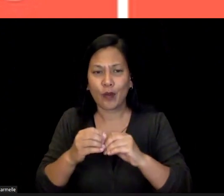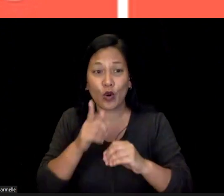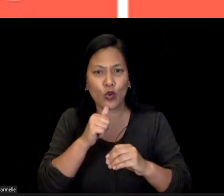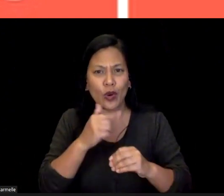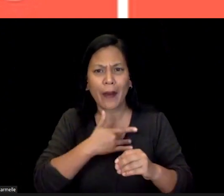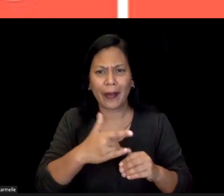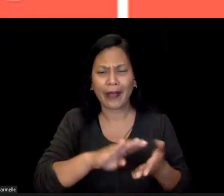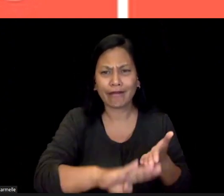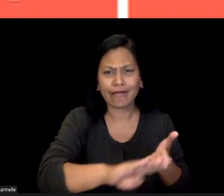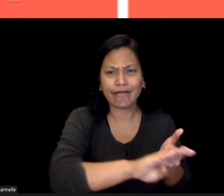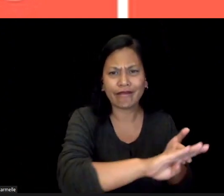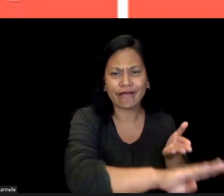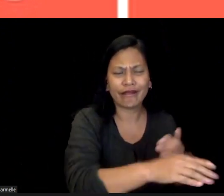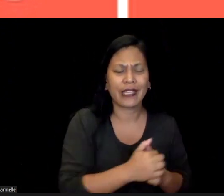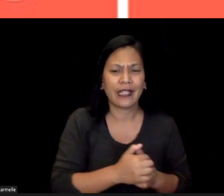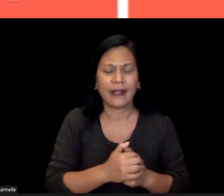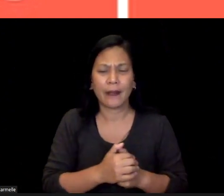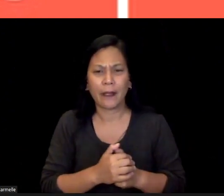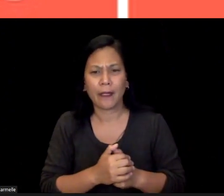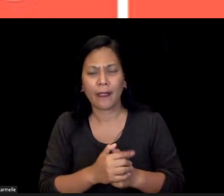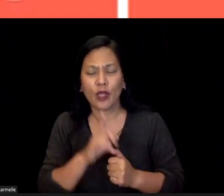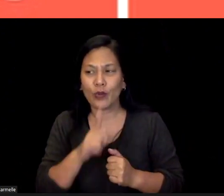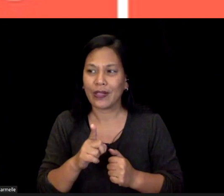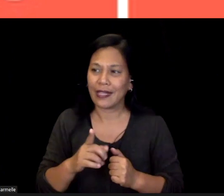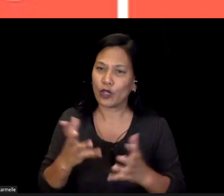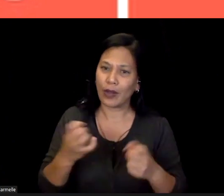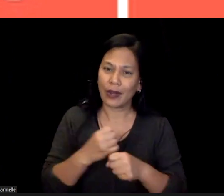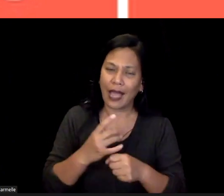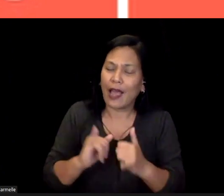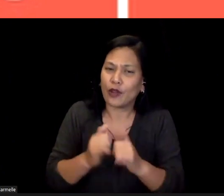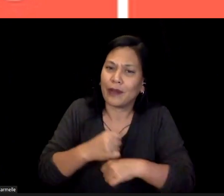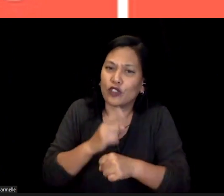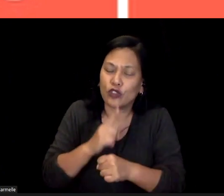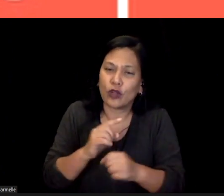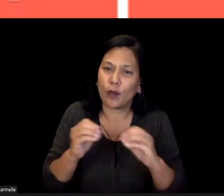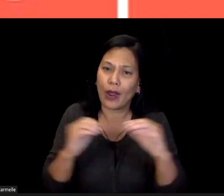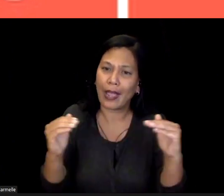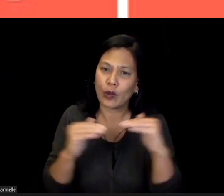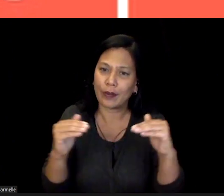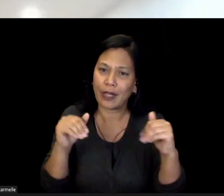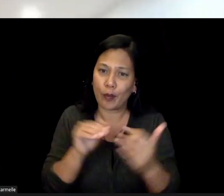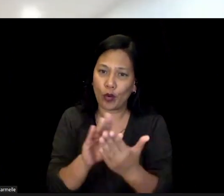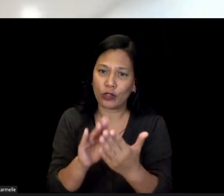as such ensuring, equitable practices across all programs? So it's a great question.